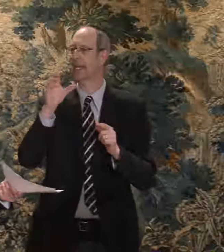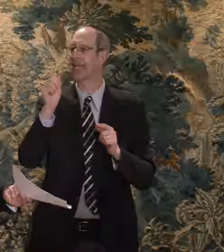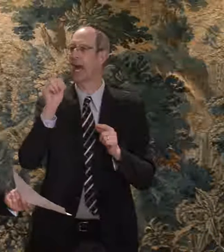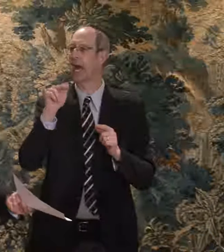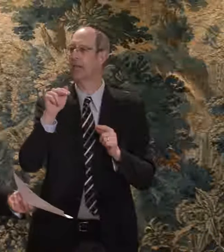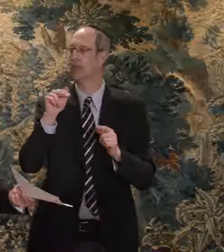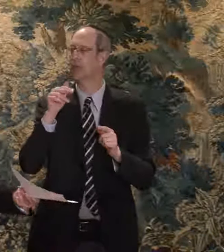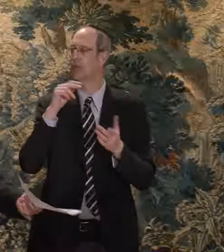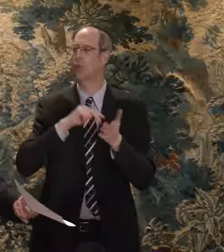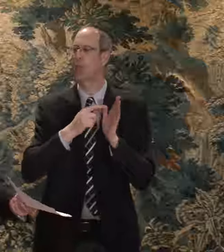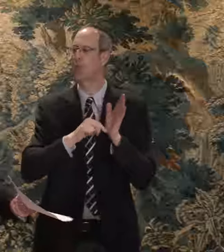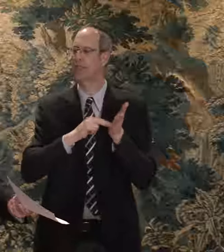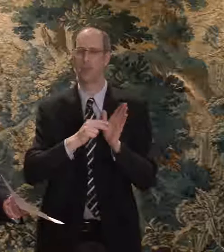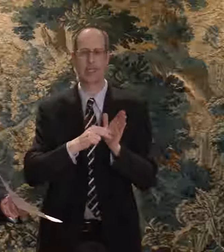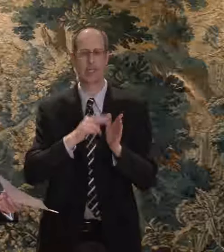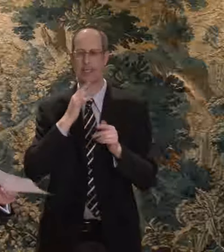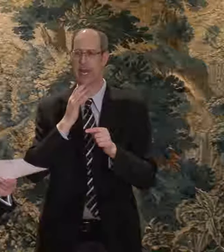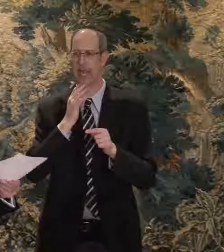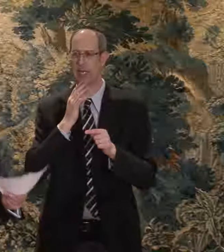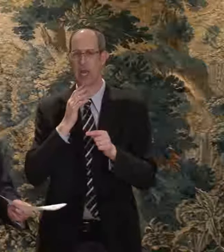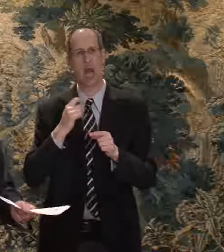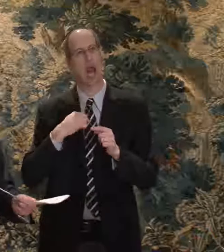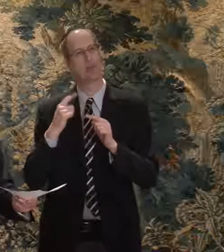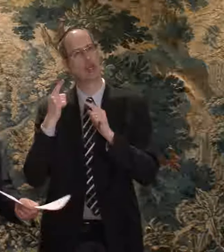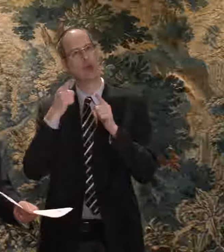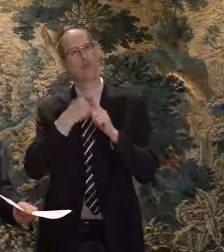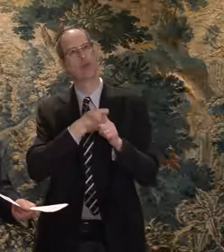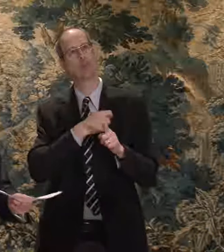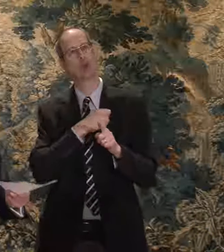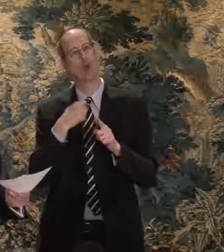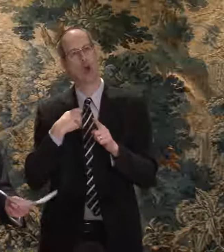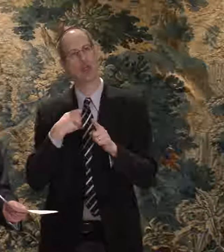that mean that's like somebody's saying I'm gonna go from Toronto to New York